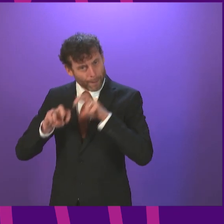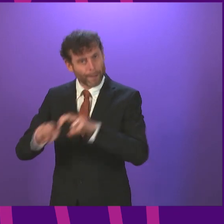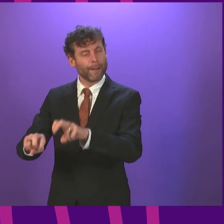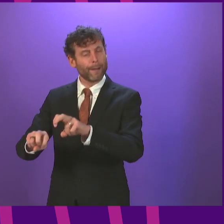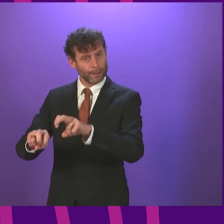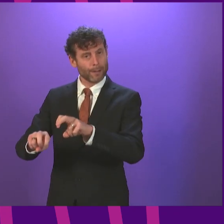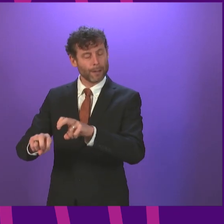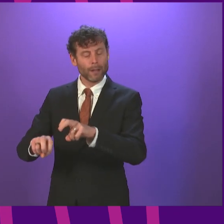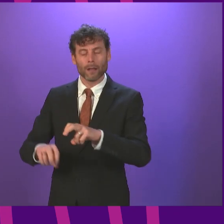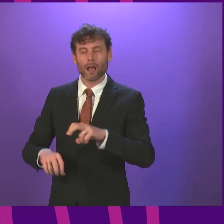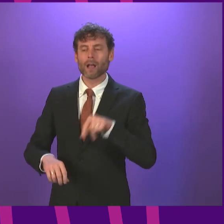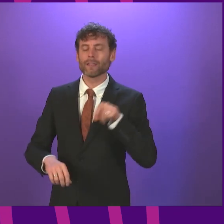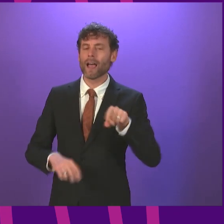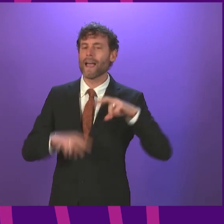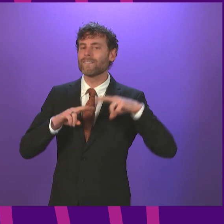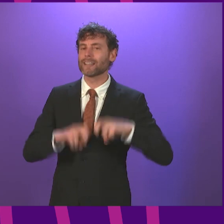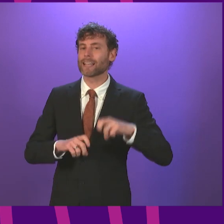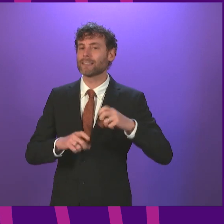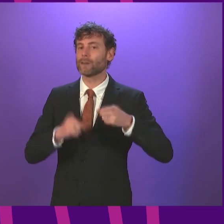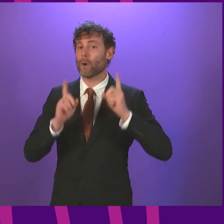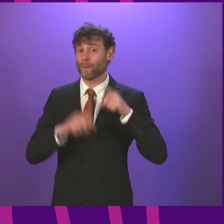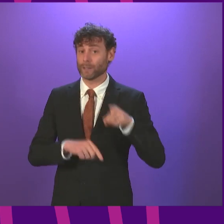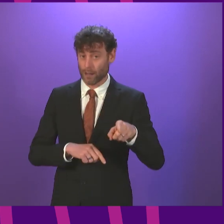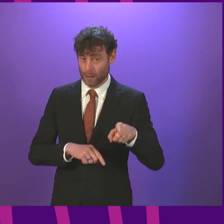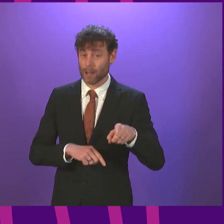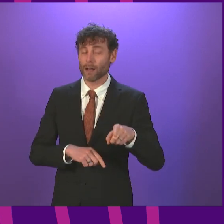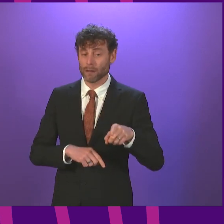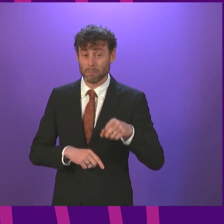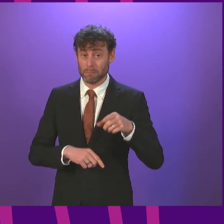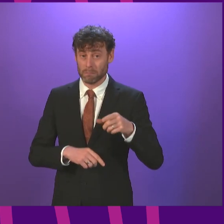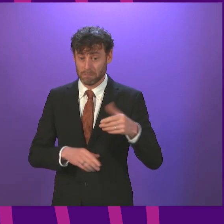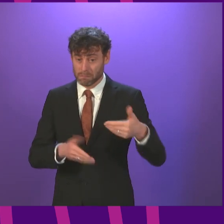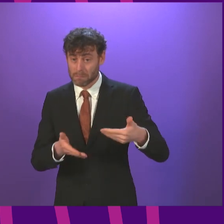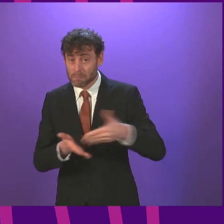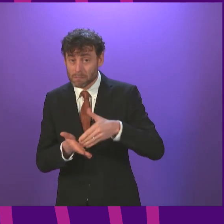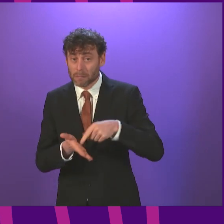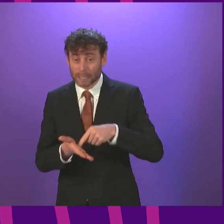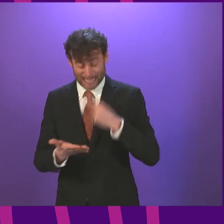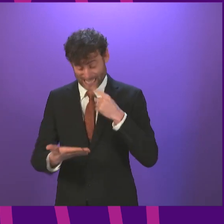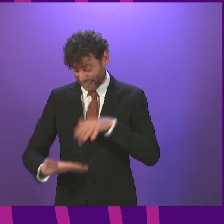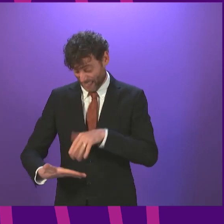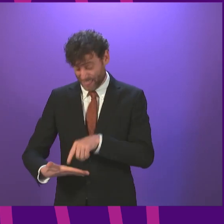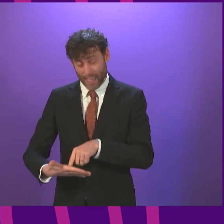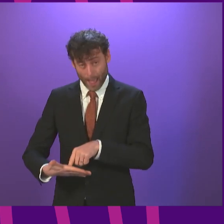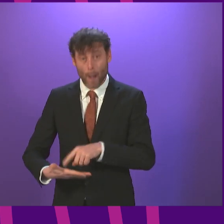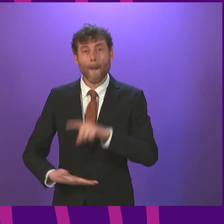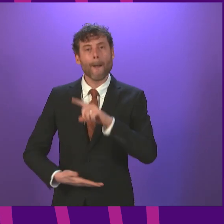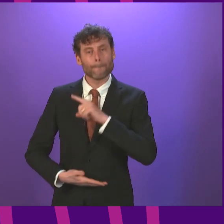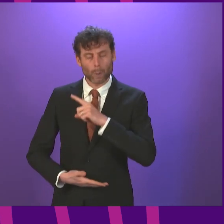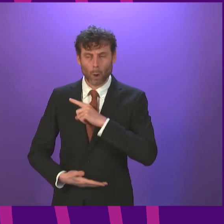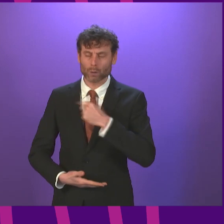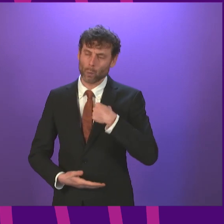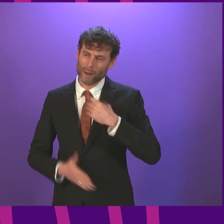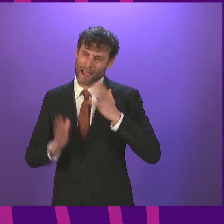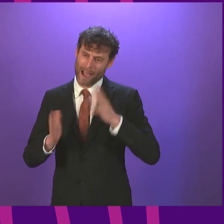key area of difficulty for us. It sets out that that was because, as long as the case